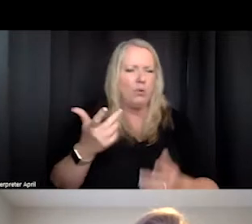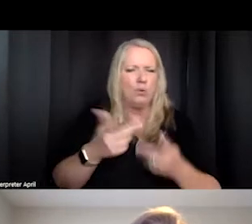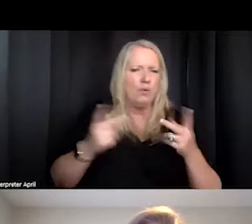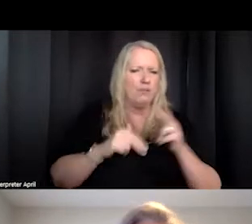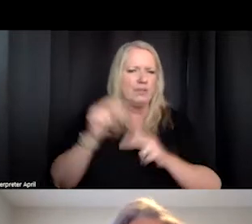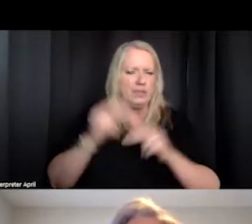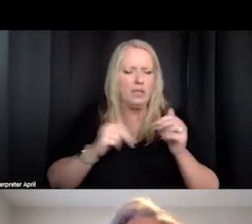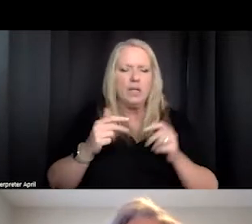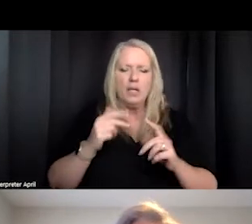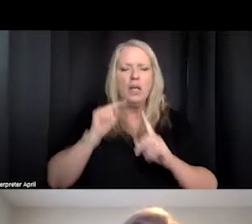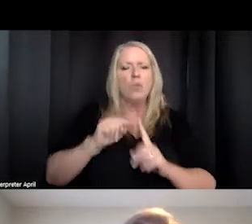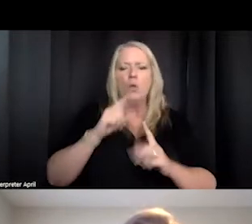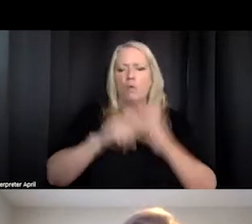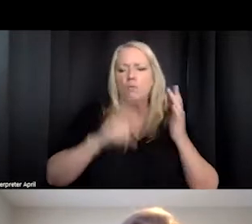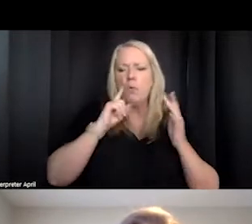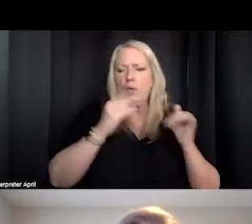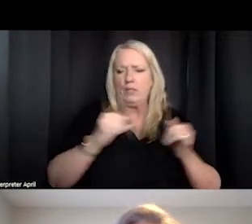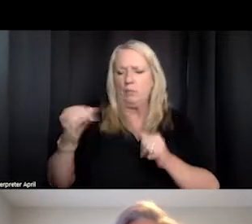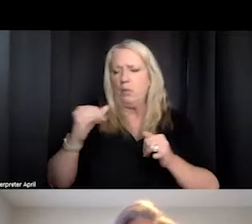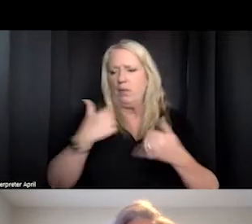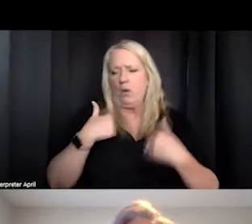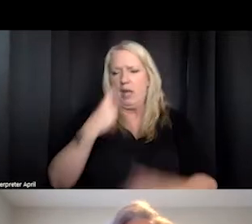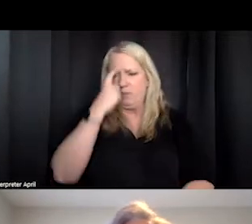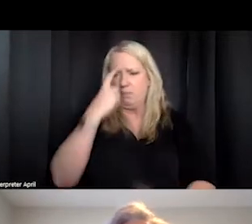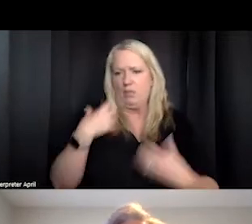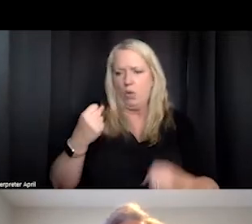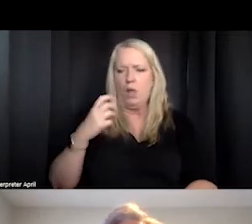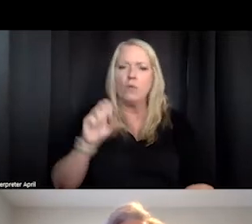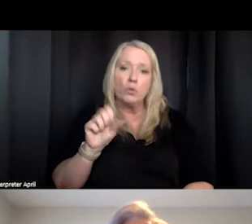INDIVIDUALS THAT ARE EXPERIENCING, A MENTAL HEALTH OR SUBSTANCE USE DISORDER CRISIS.